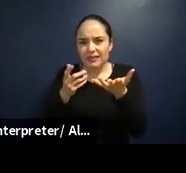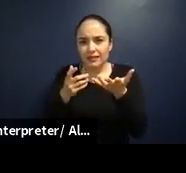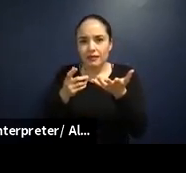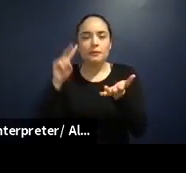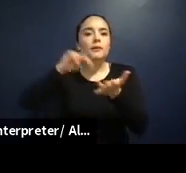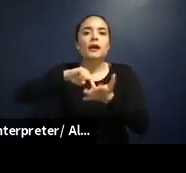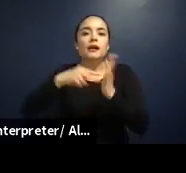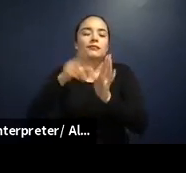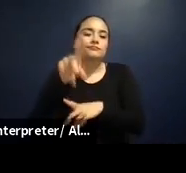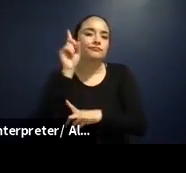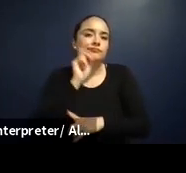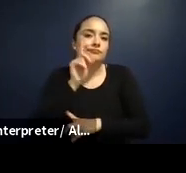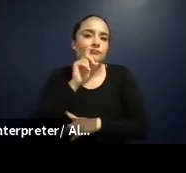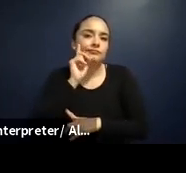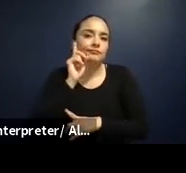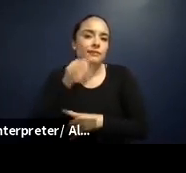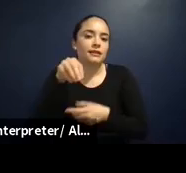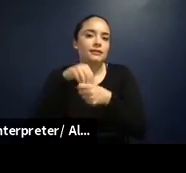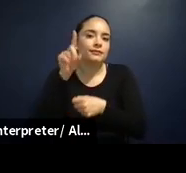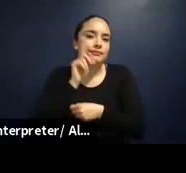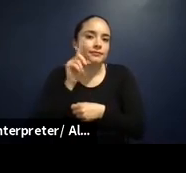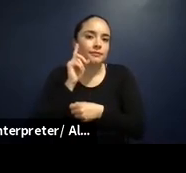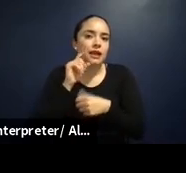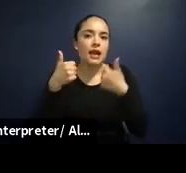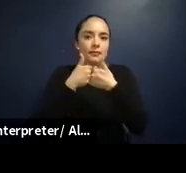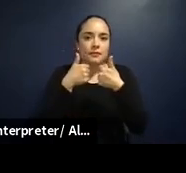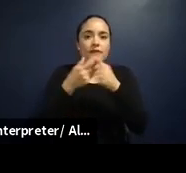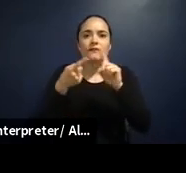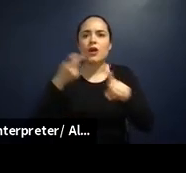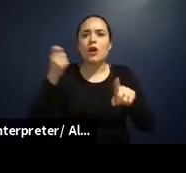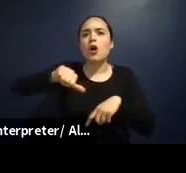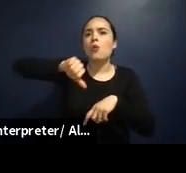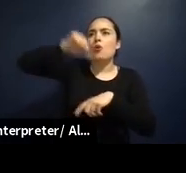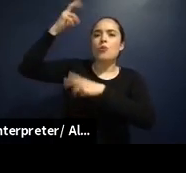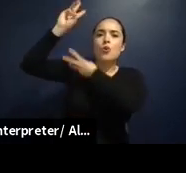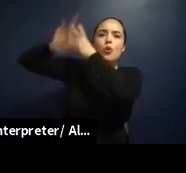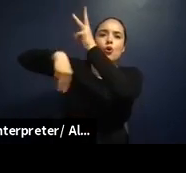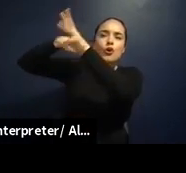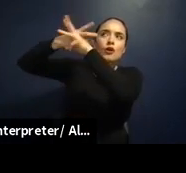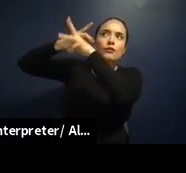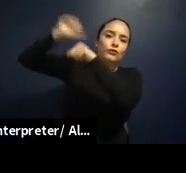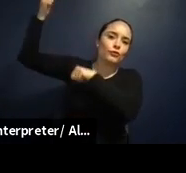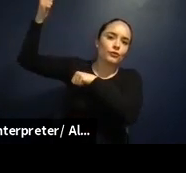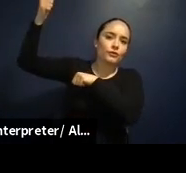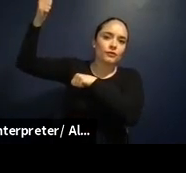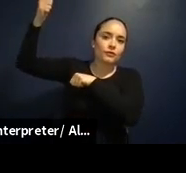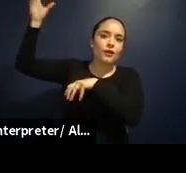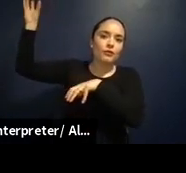from another dimension, so it hasn't been defined yet. So it's not in education edition yet, but I am